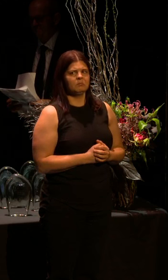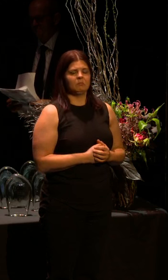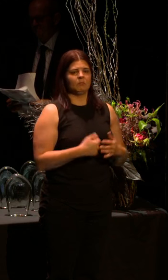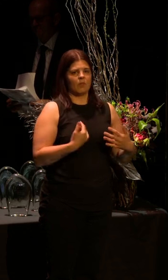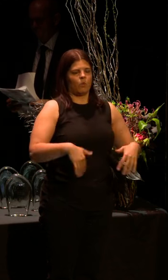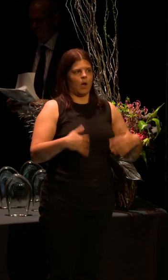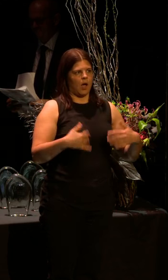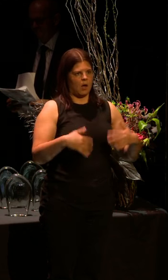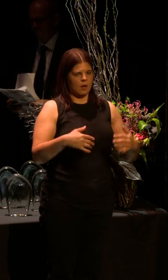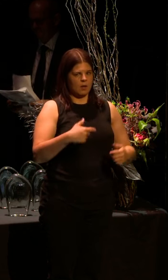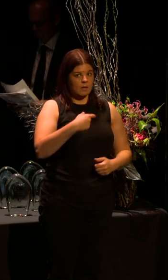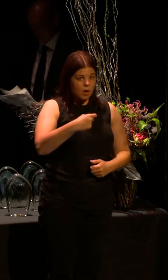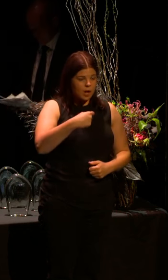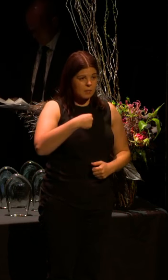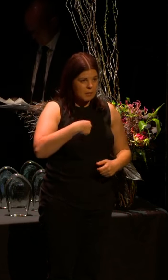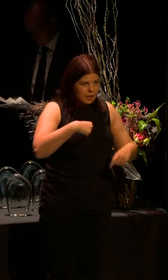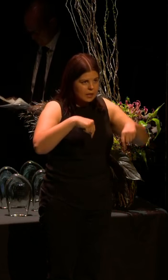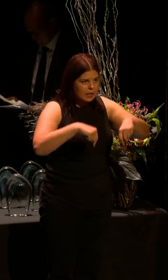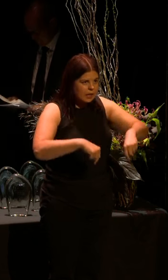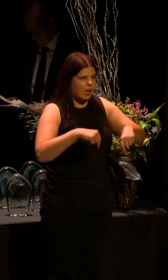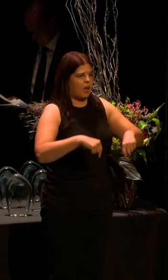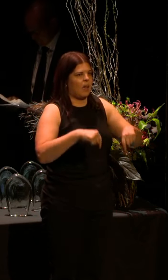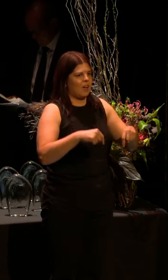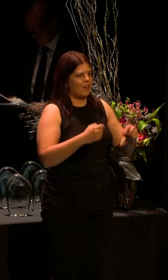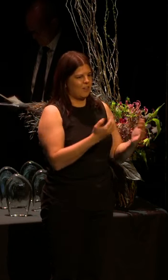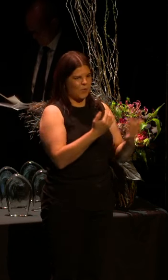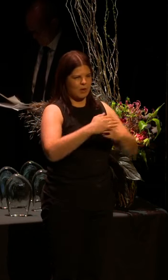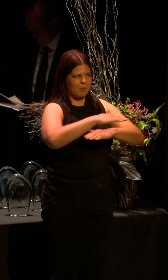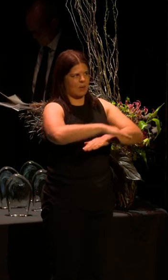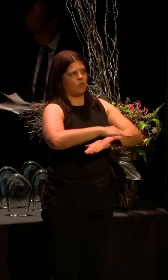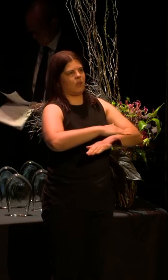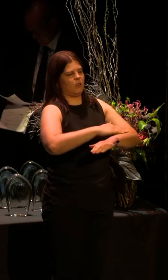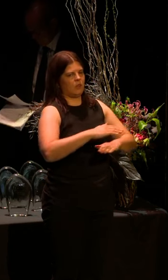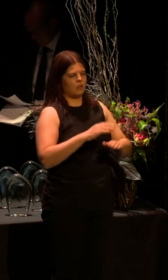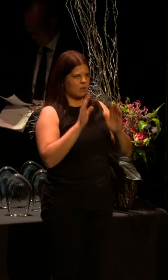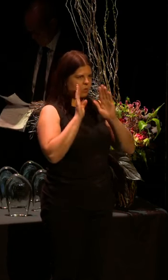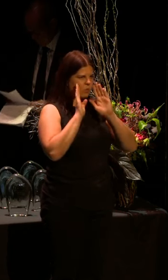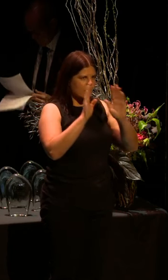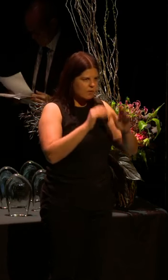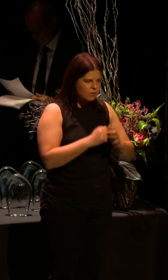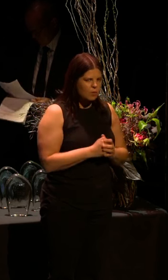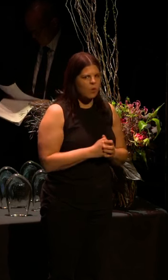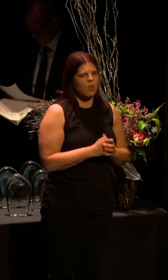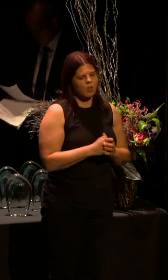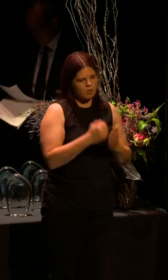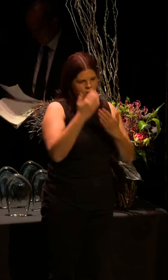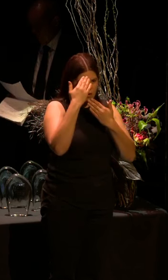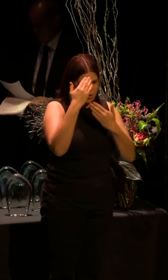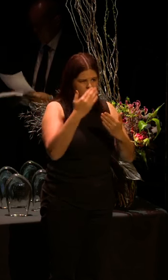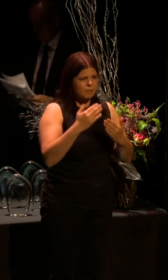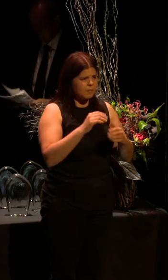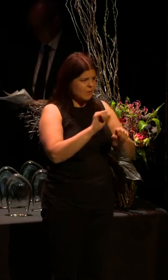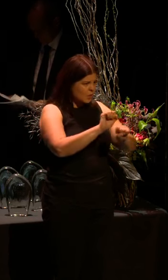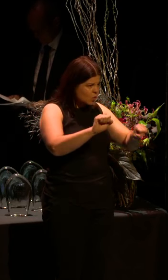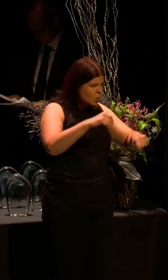for me, it is a profound honour and a luxury of time. Time that has been given by you, and time given by many warriors,